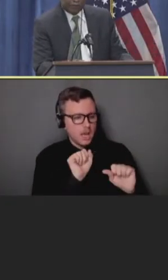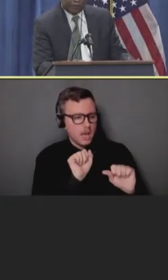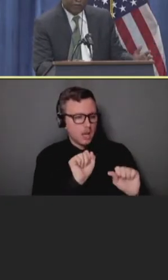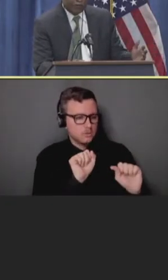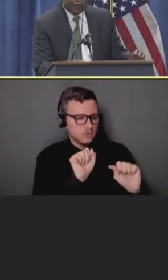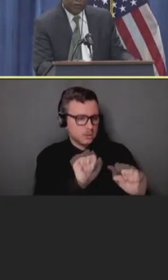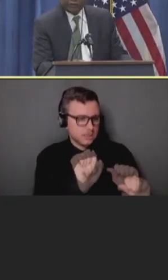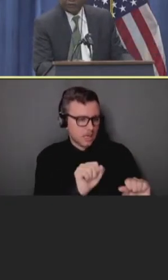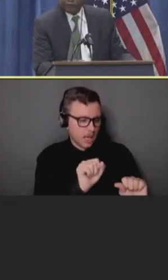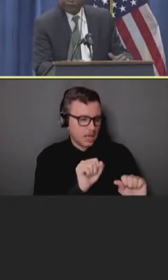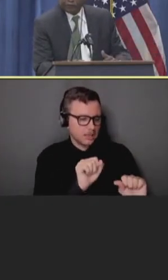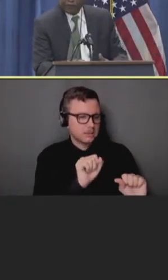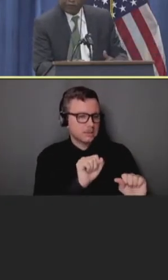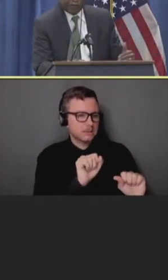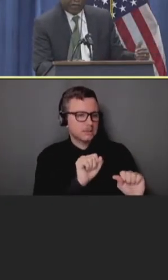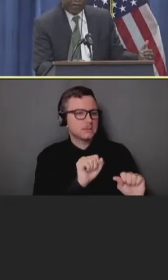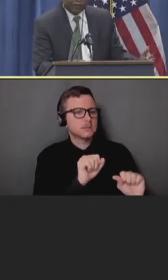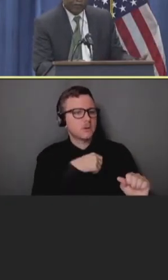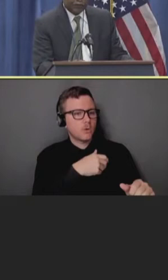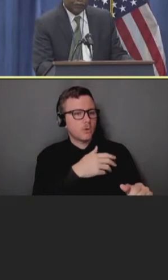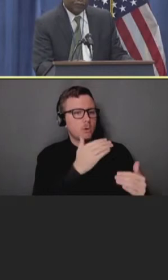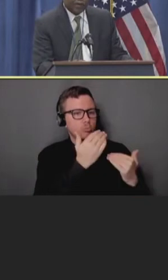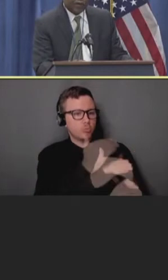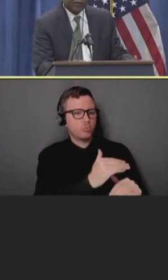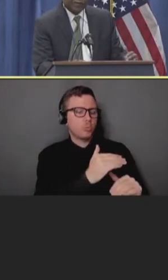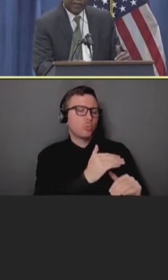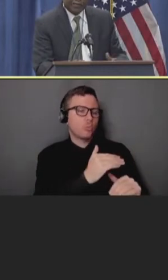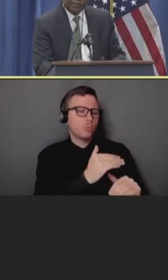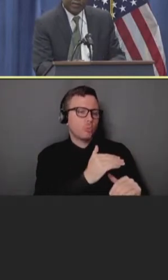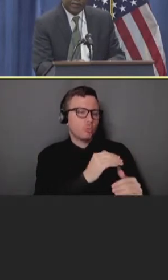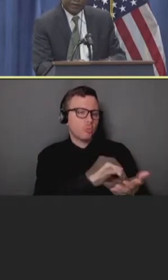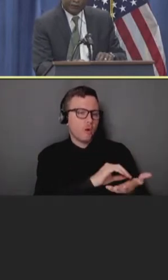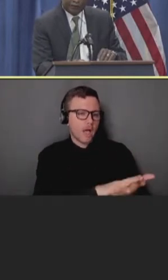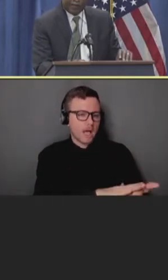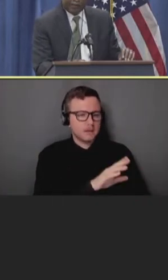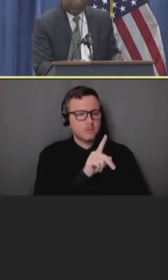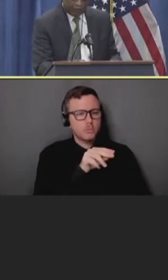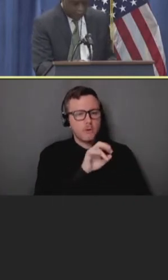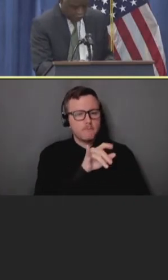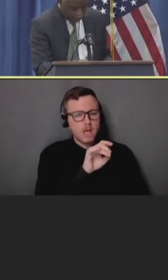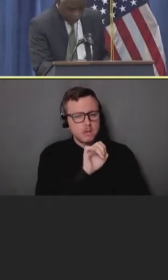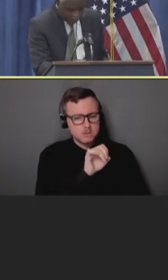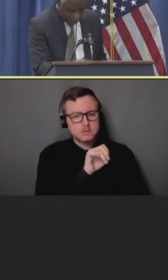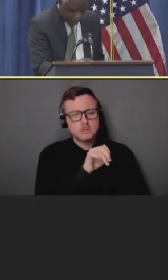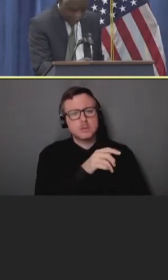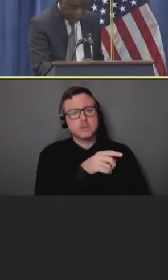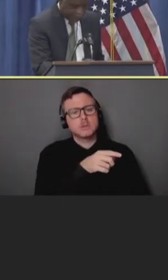depending on if it was pericarditis versus myocarditis for that the appropriate timeframe.